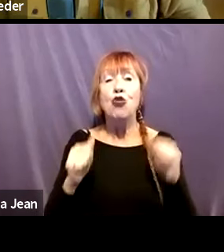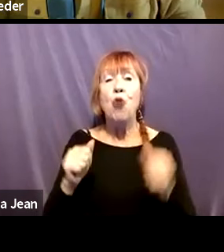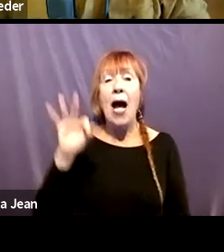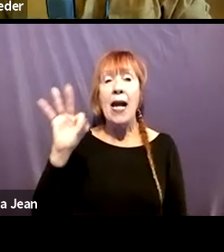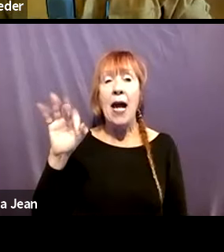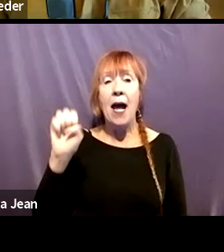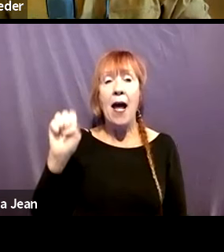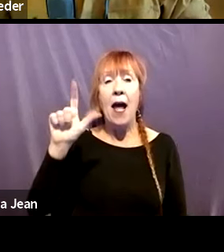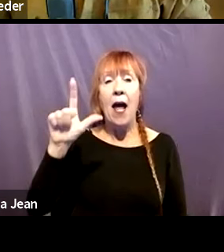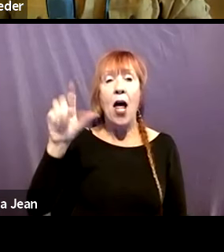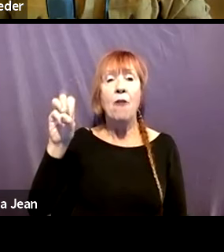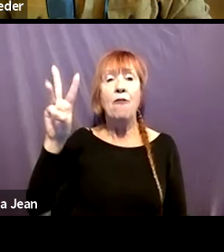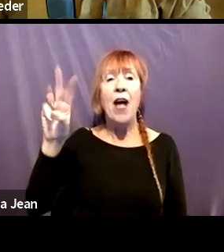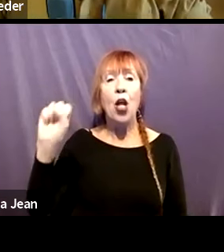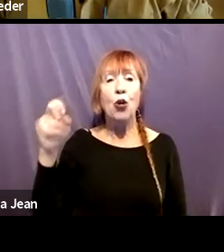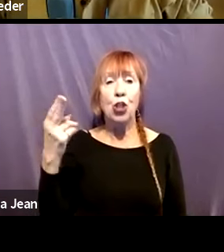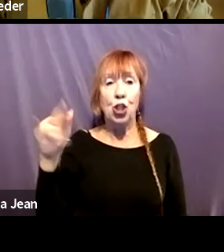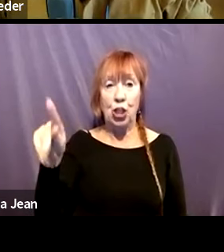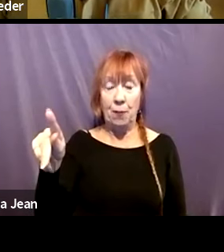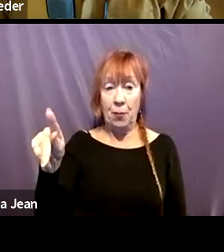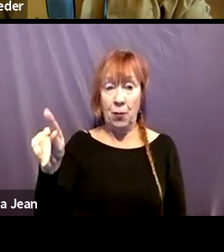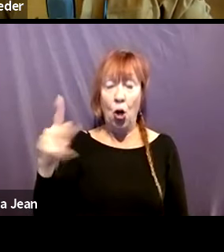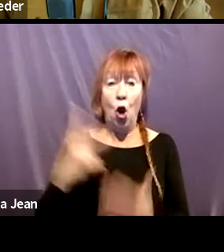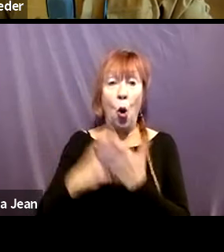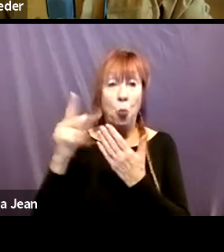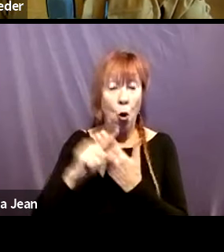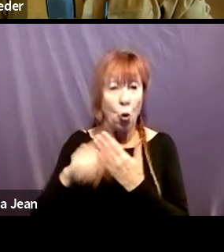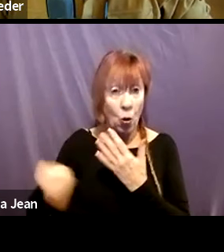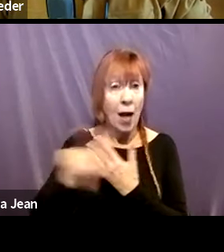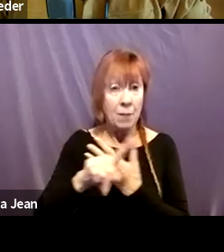I know there are a lot of writer's groups on Facebook